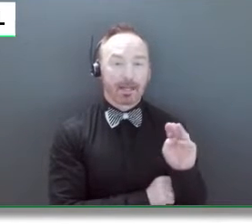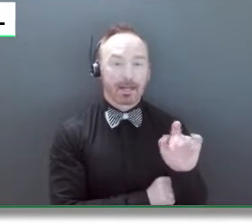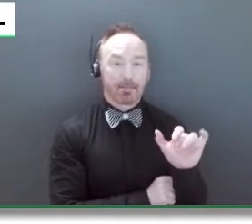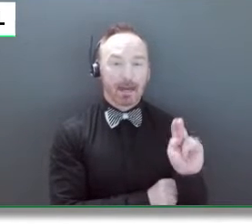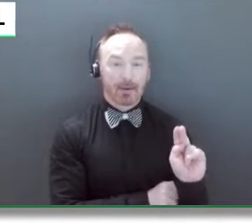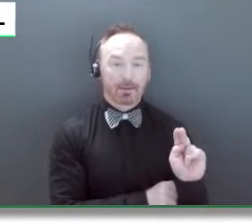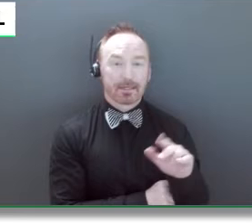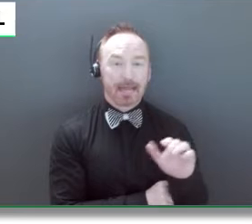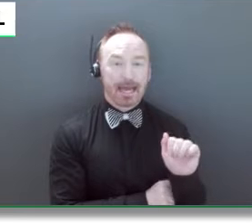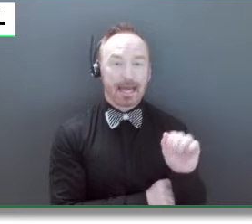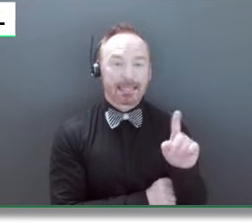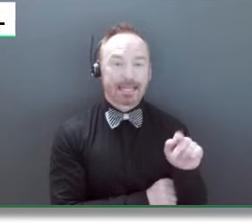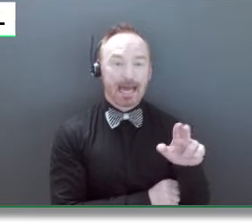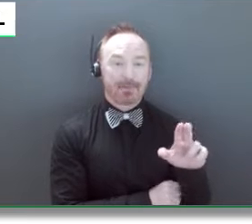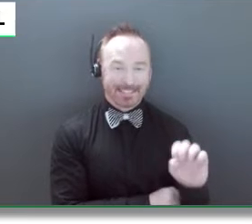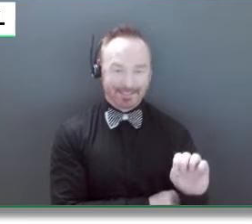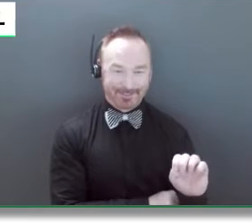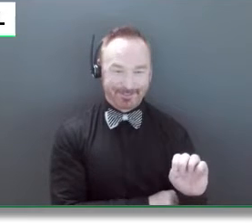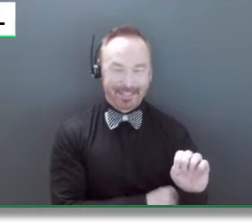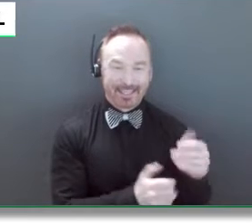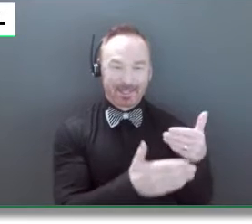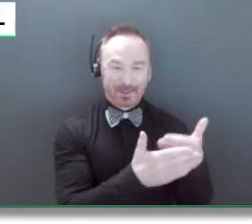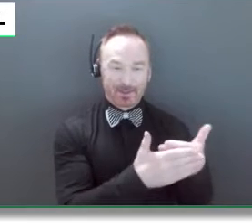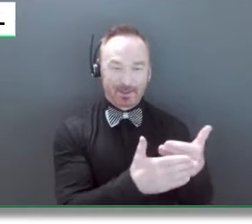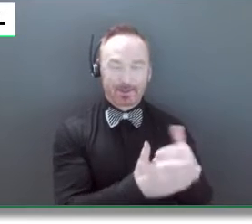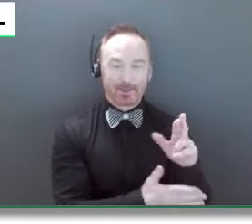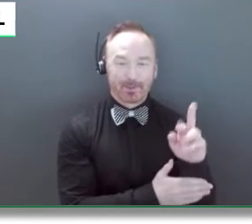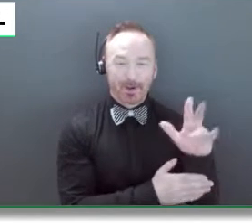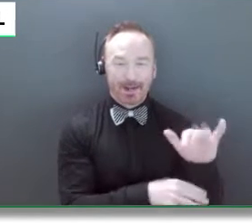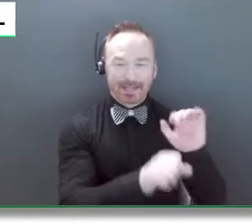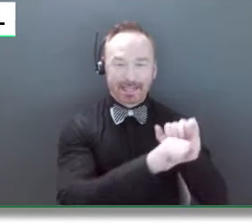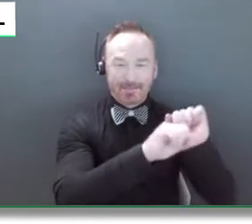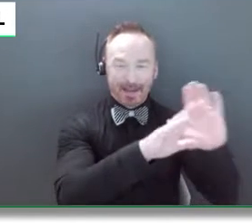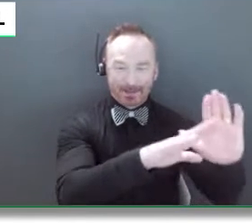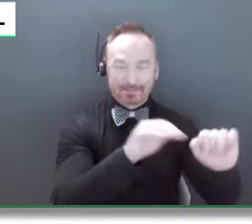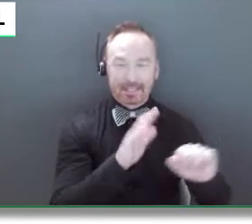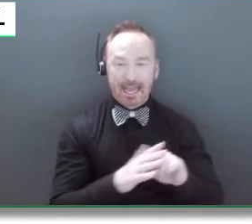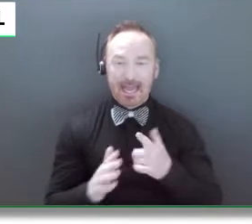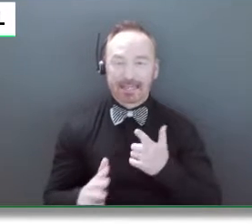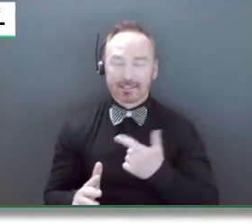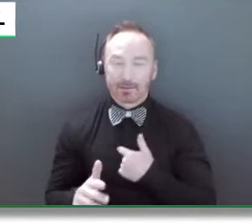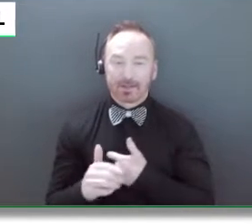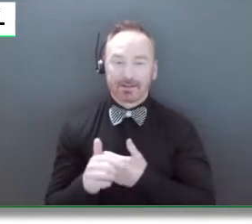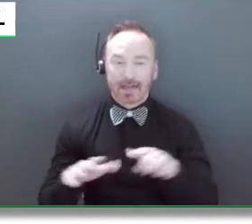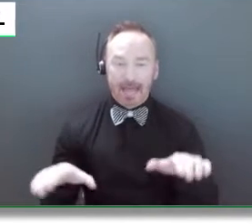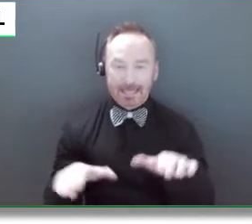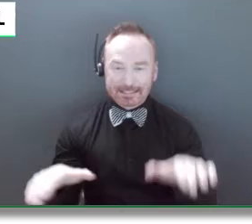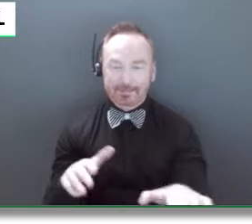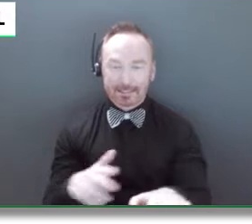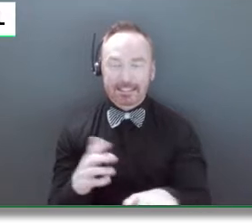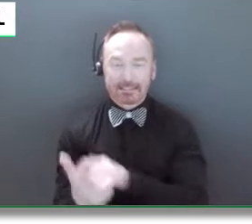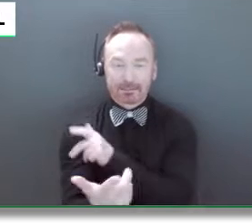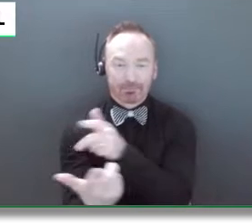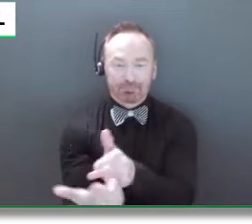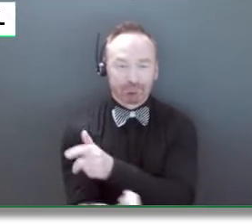sport and recreation accessible. Thank you and Noah.